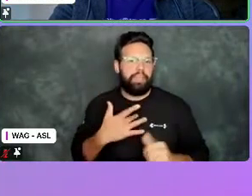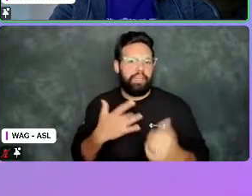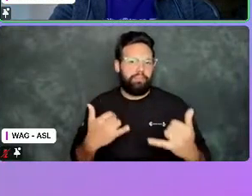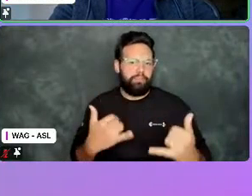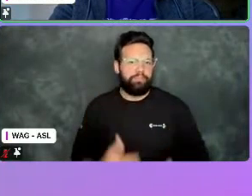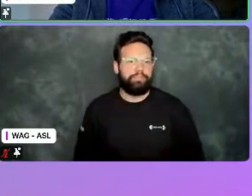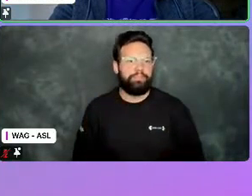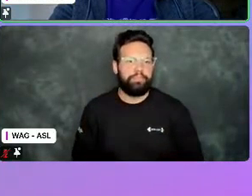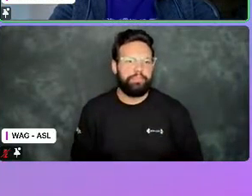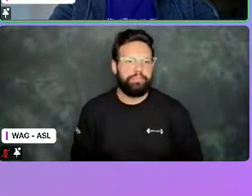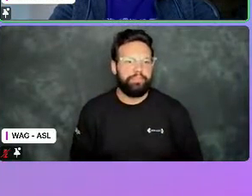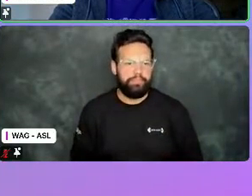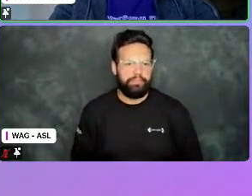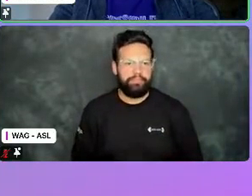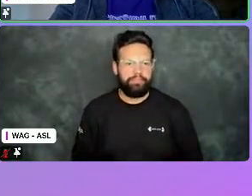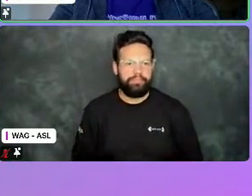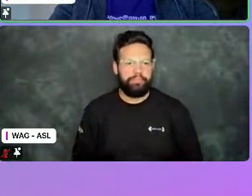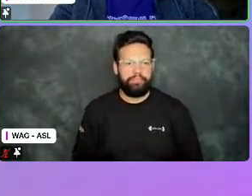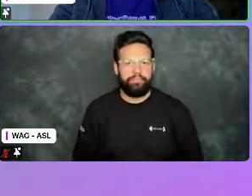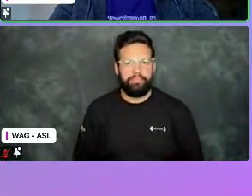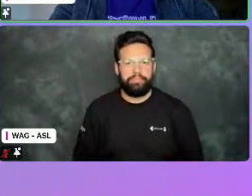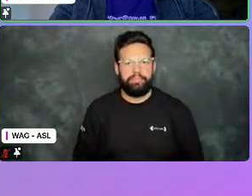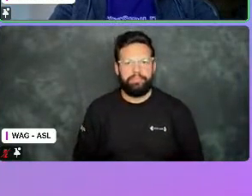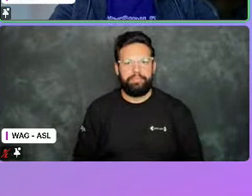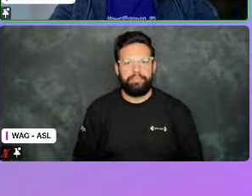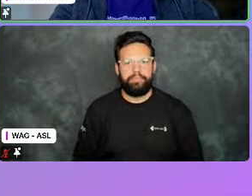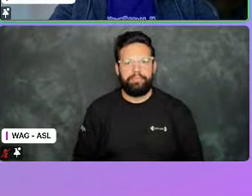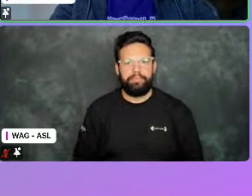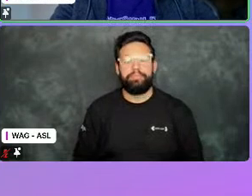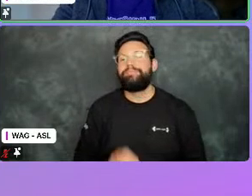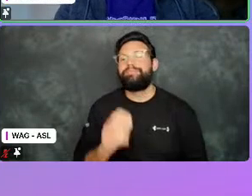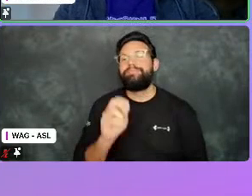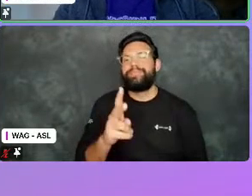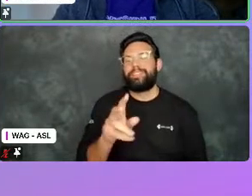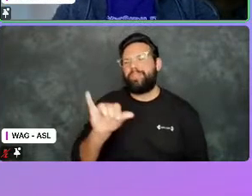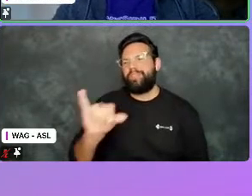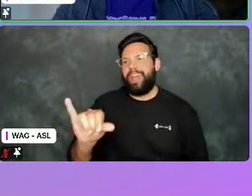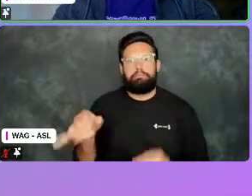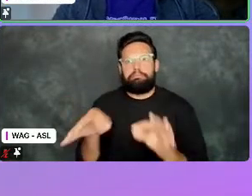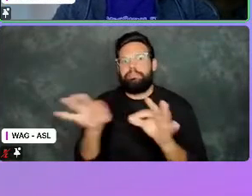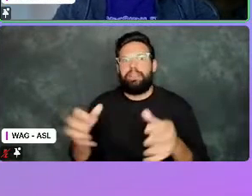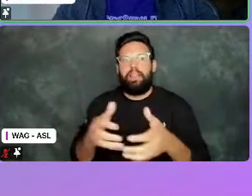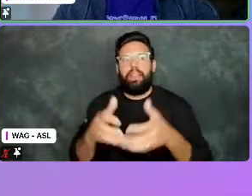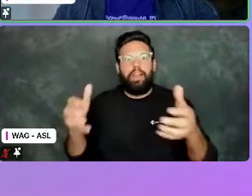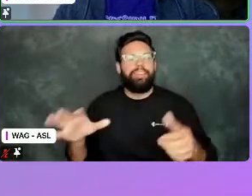one of two. Register your cat birthday, optional,